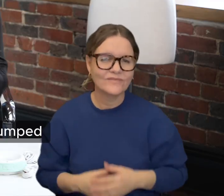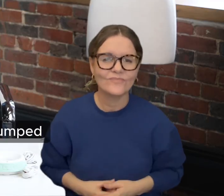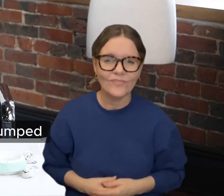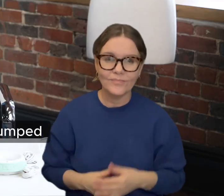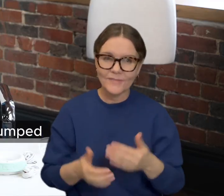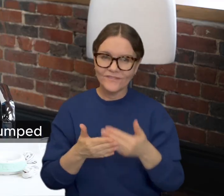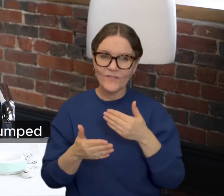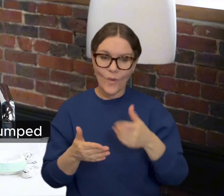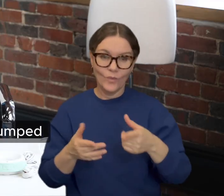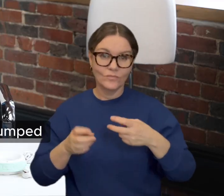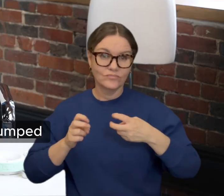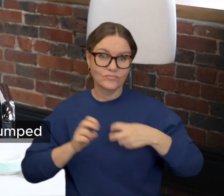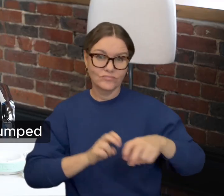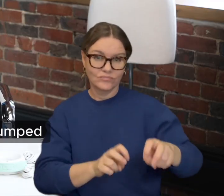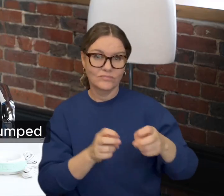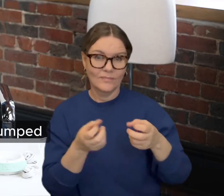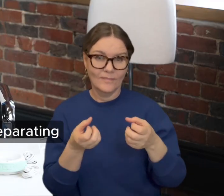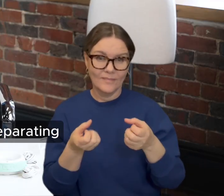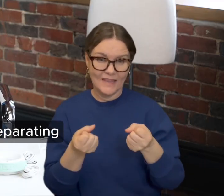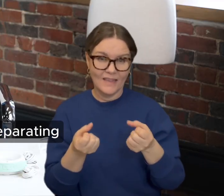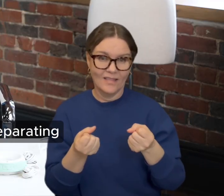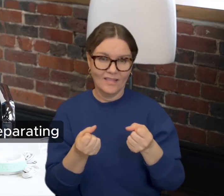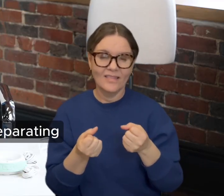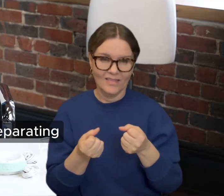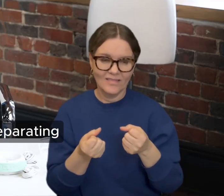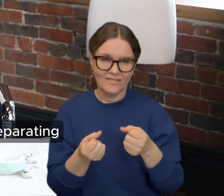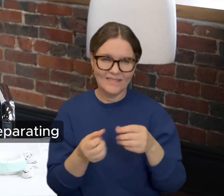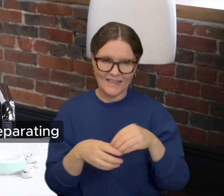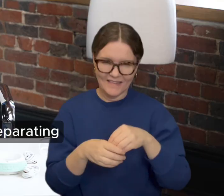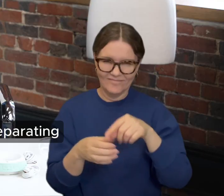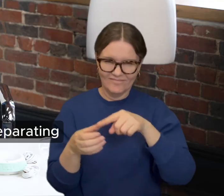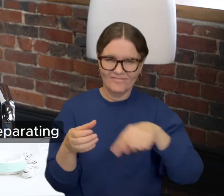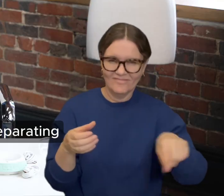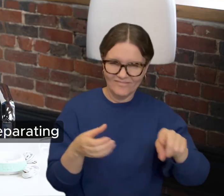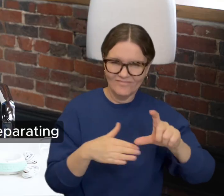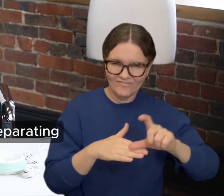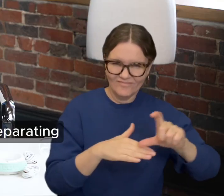want to transfer your pumped breast milk into another container before separating your pieces